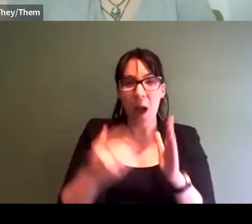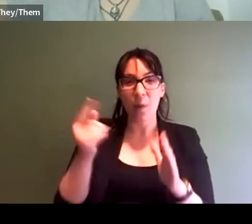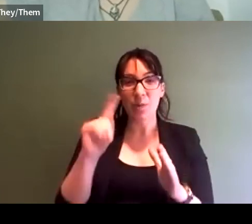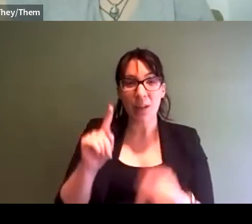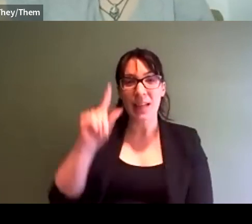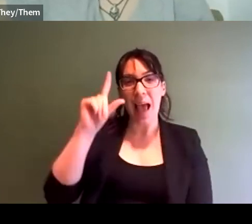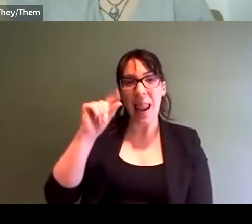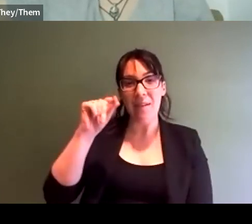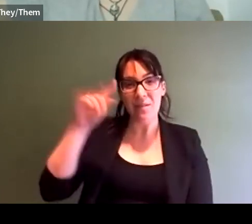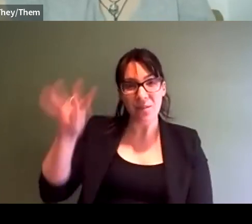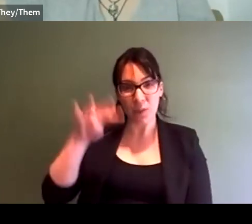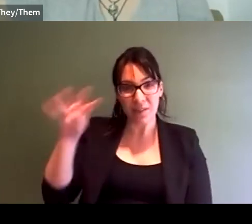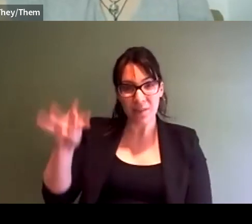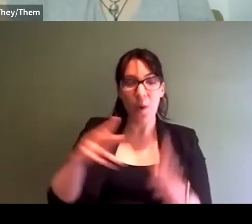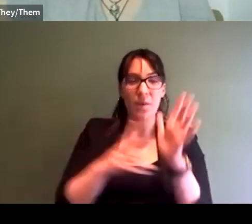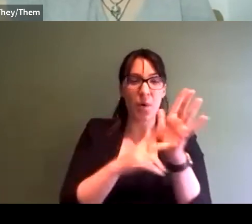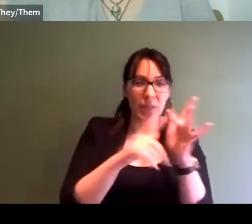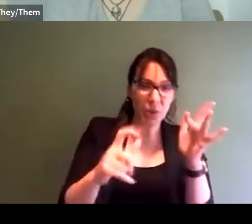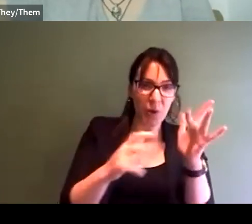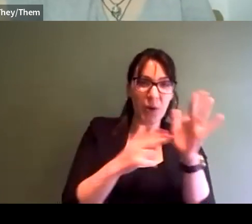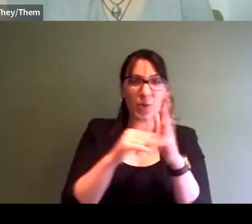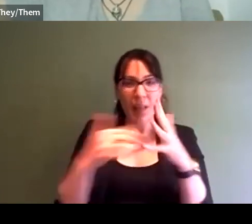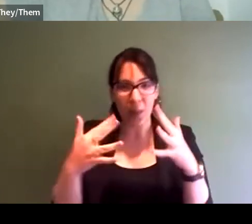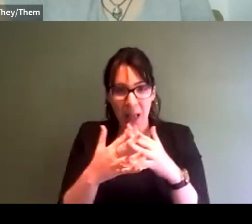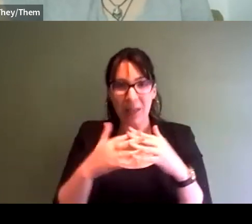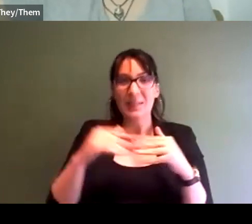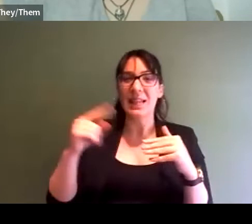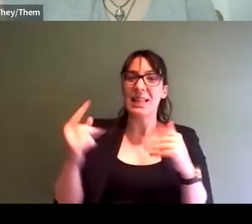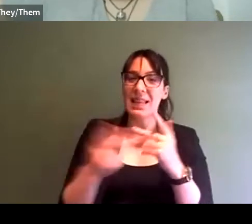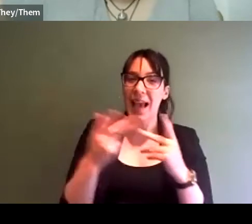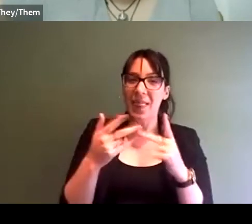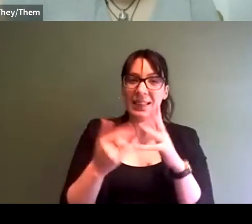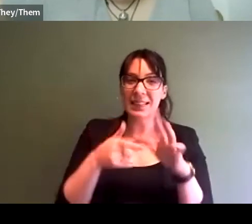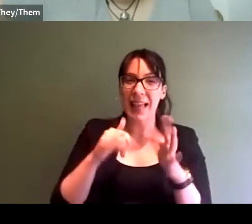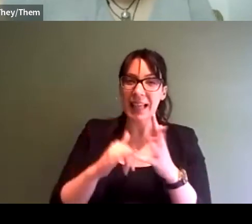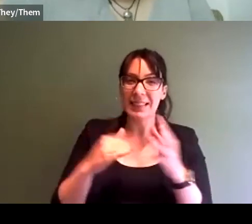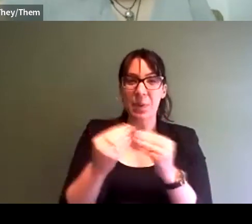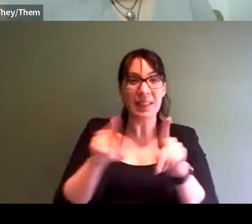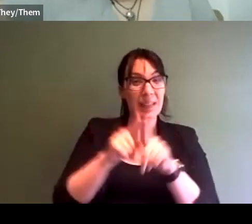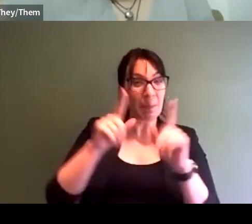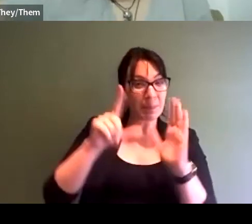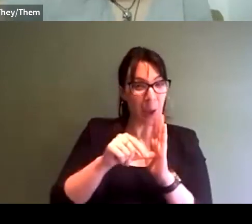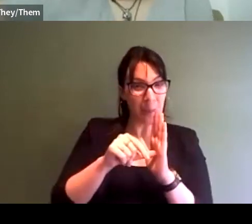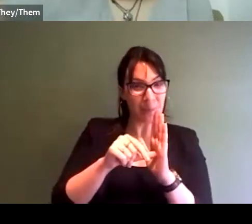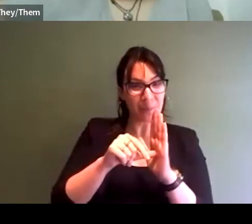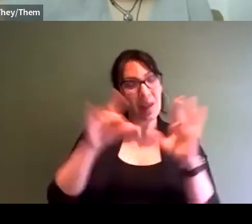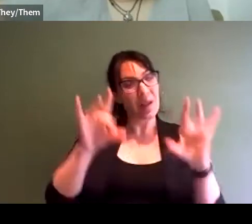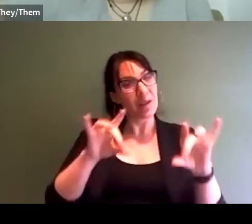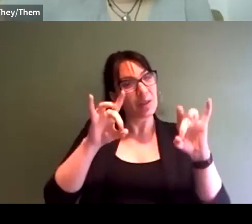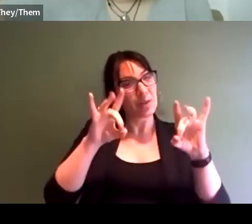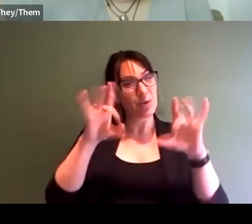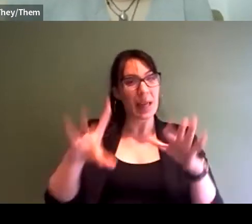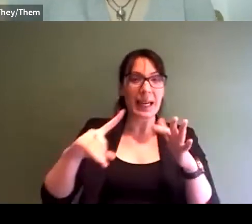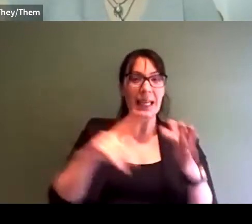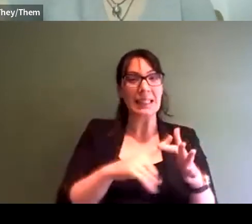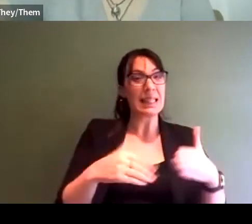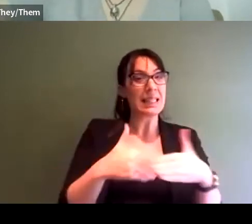In Victoria New South Wales and the other places that take that time, Australian Eastern Daylight Time.